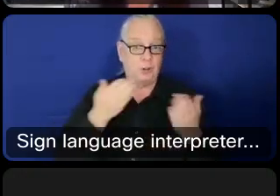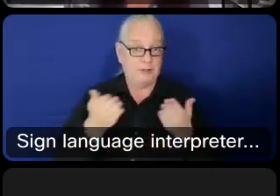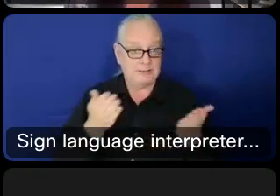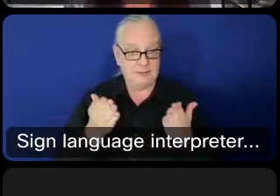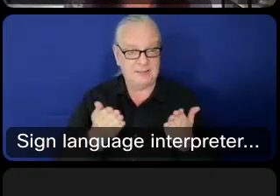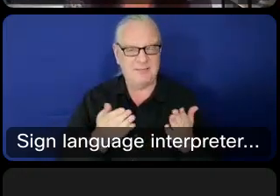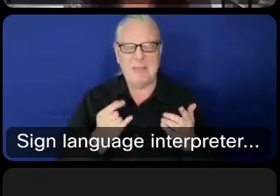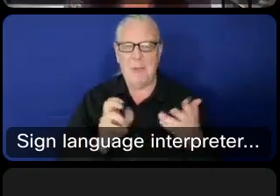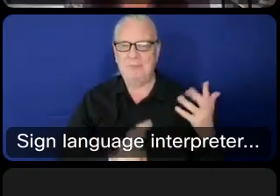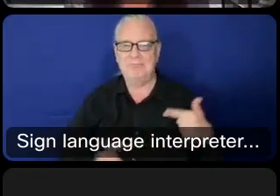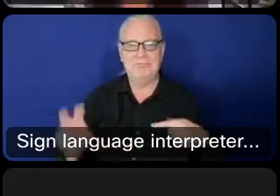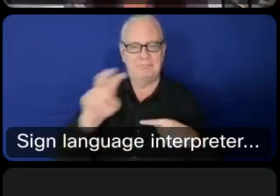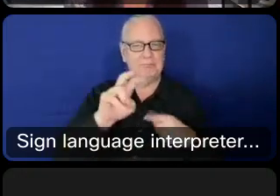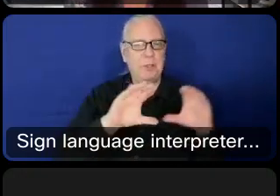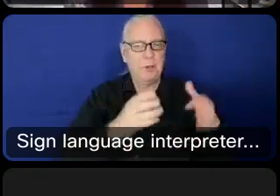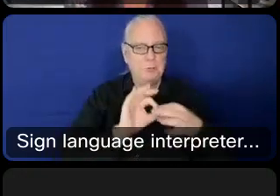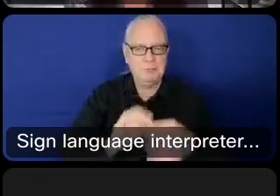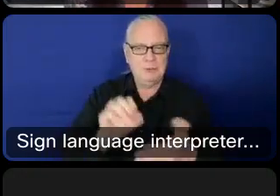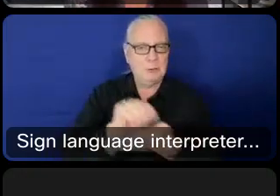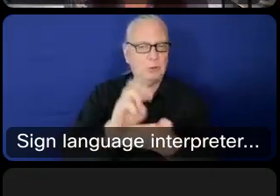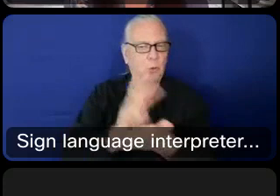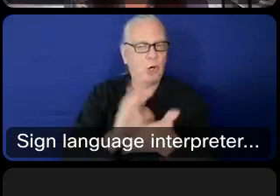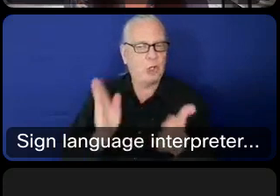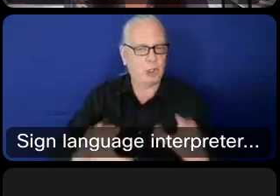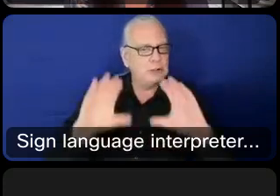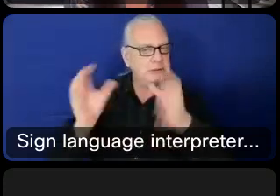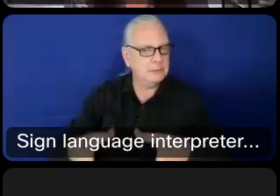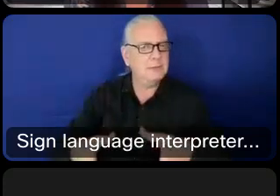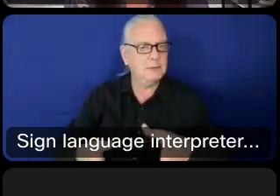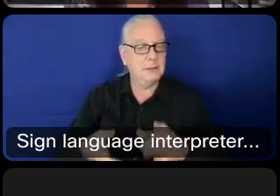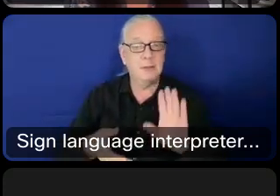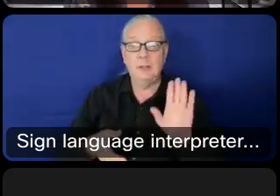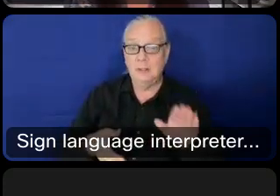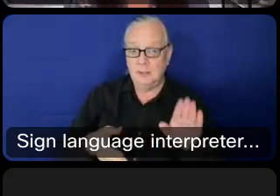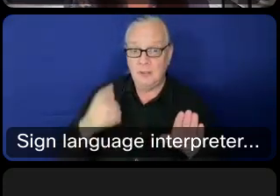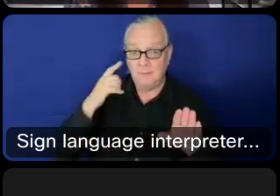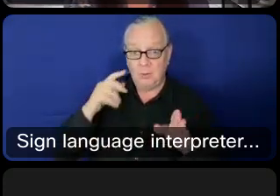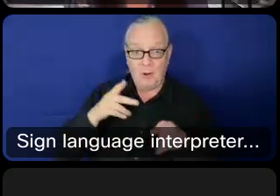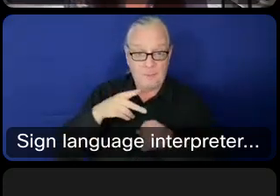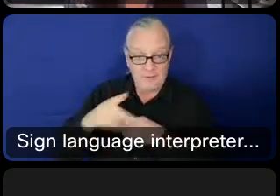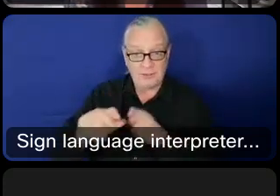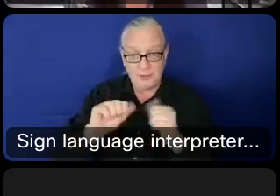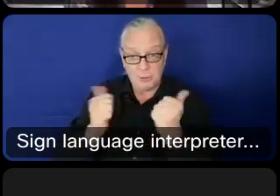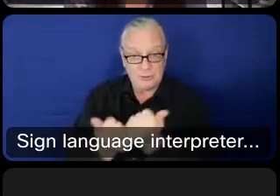up to the social work group and just say that for the professional association of social workers in HIV and AIDS